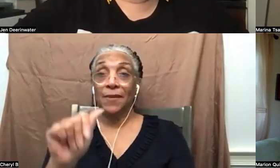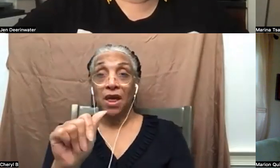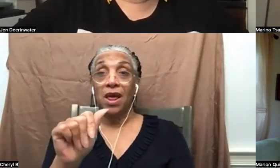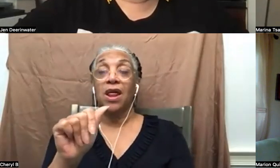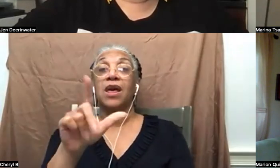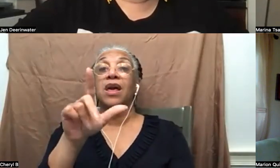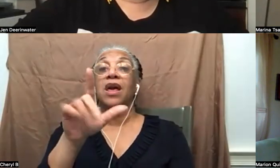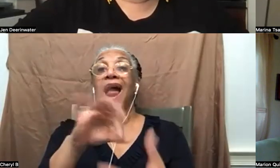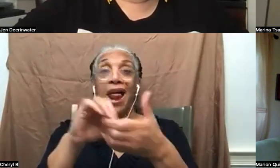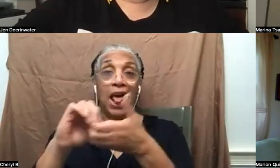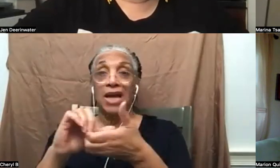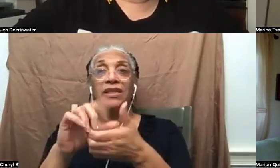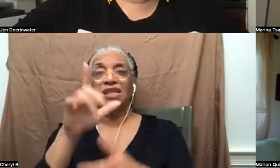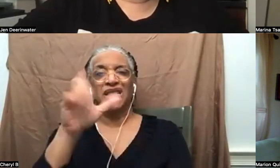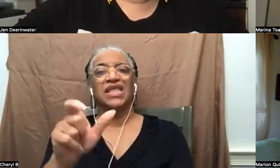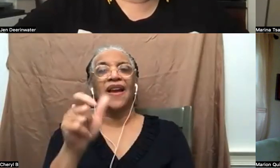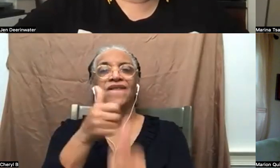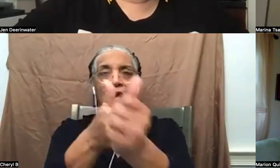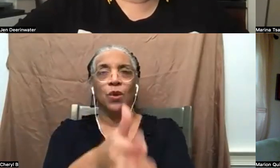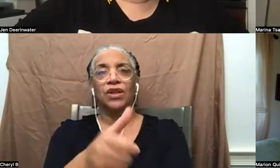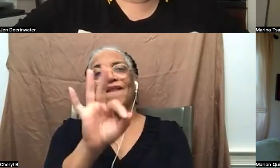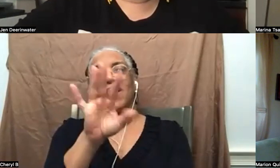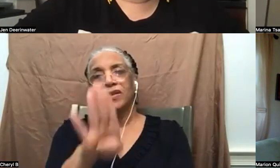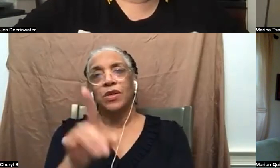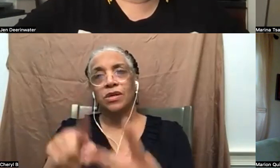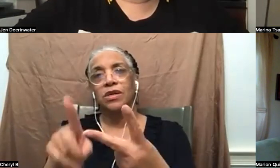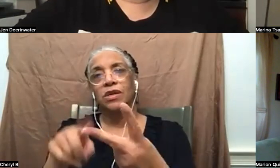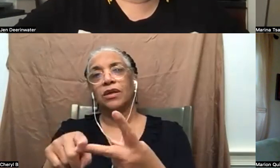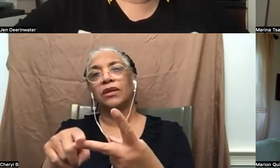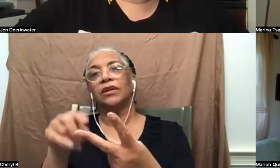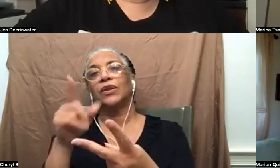Facebook and Twitter and Instagram. We plan to make